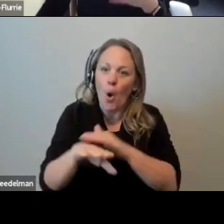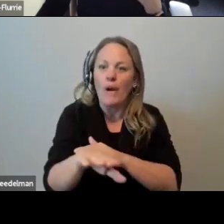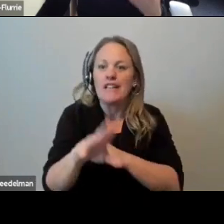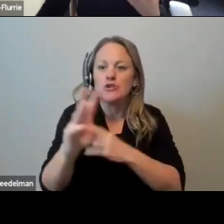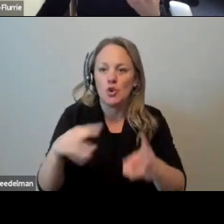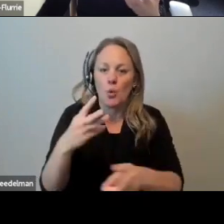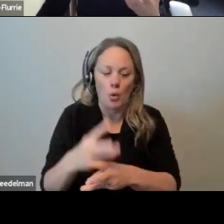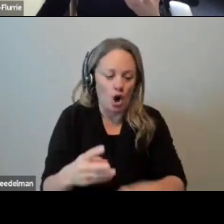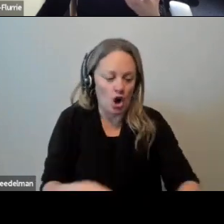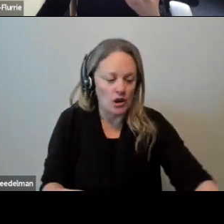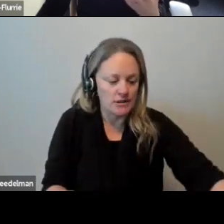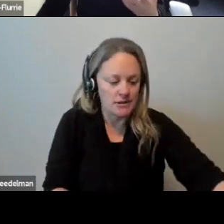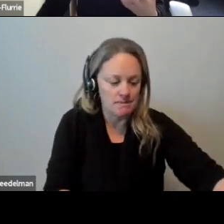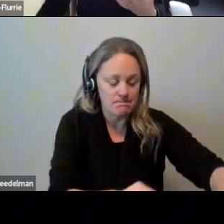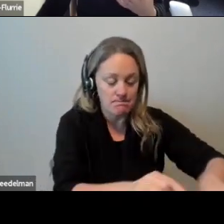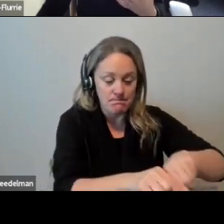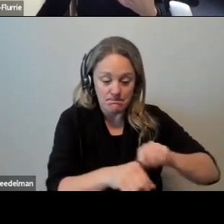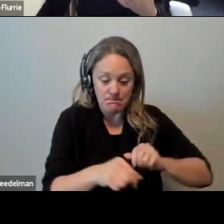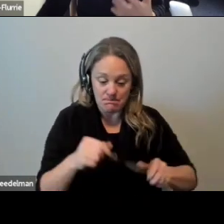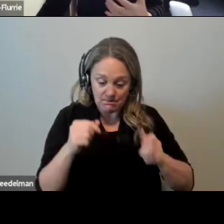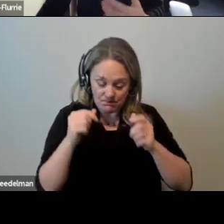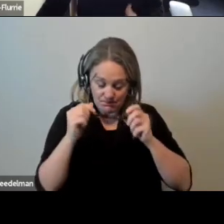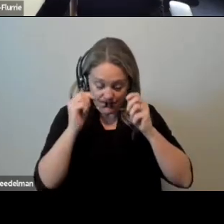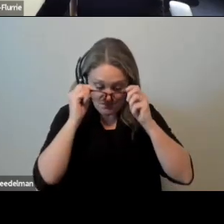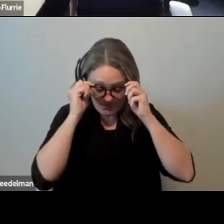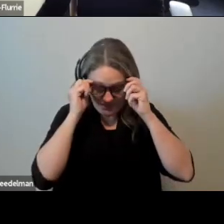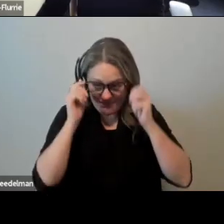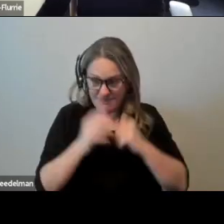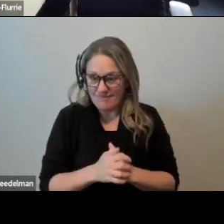but I would be negligent if I was to say that that's going to be our solution.